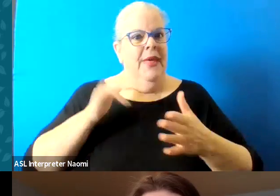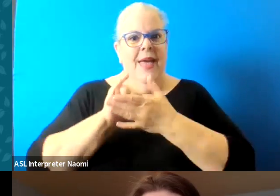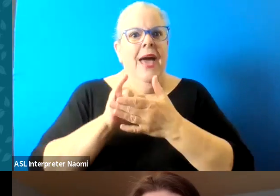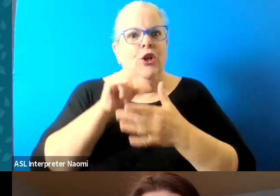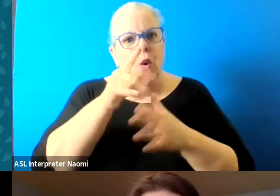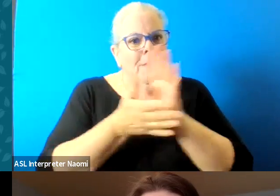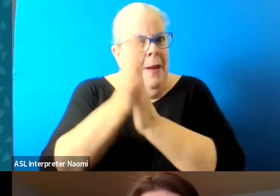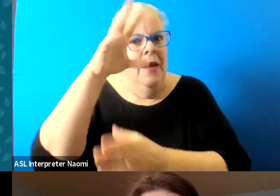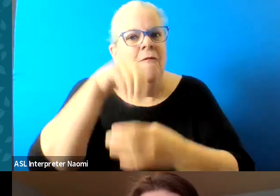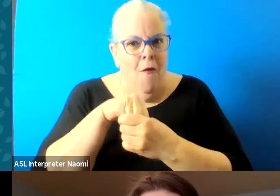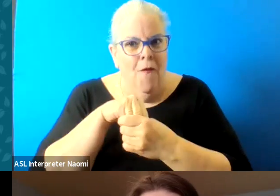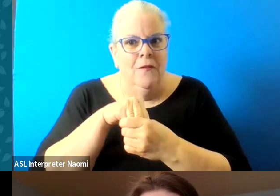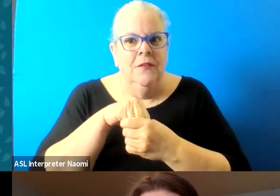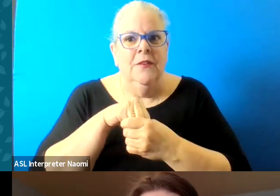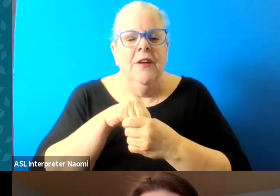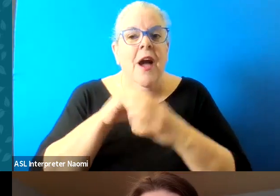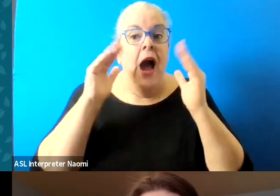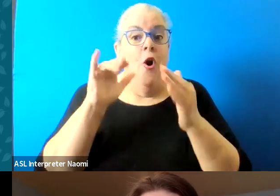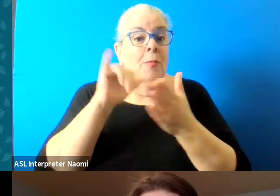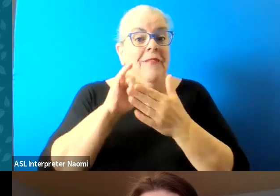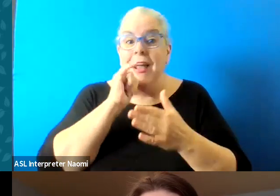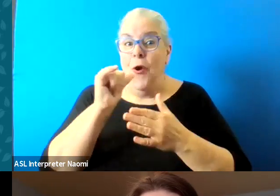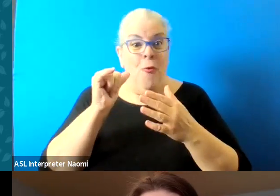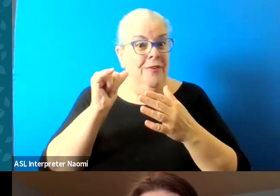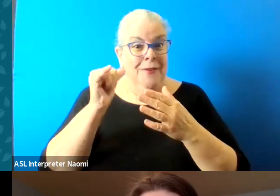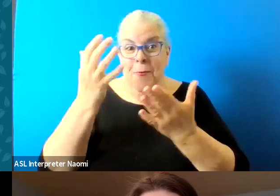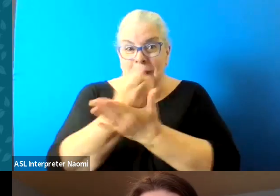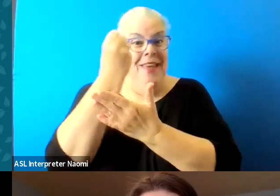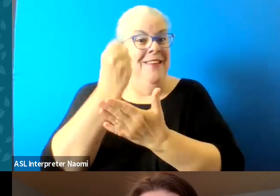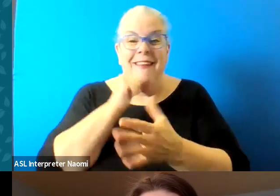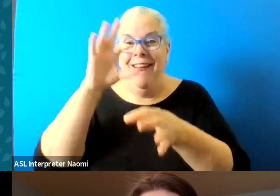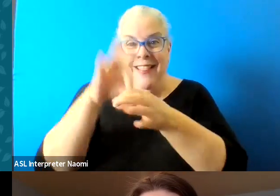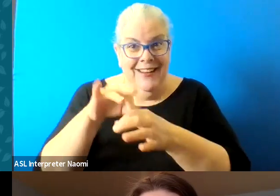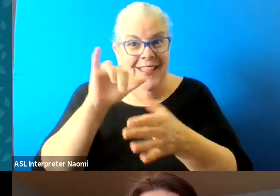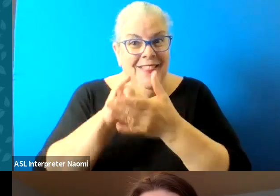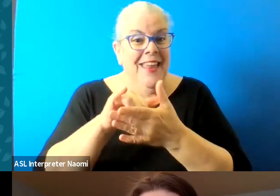And I hope that if I don't get elected that, you know, it's a good council for you.